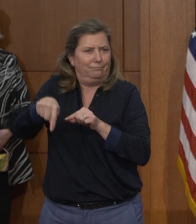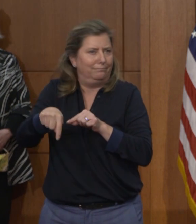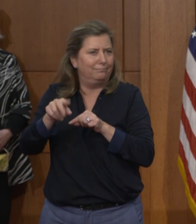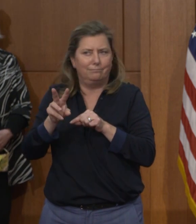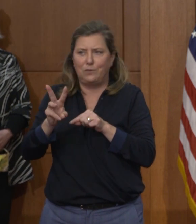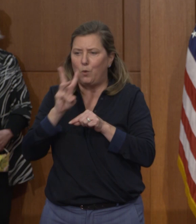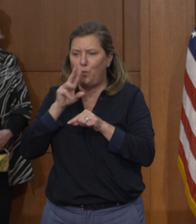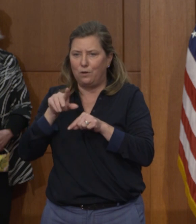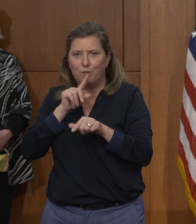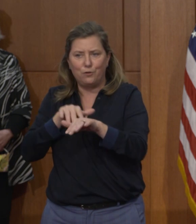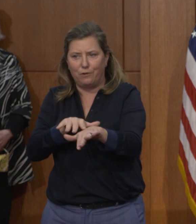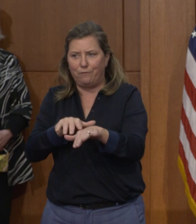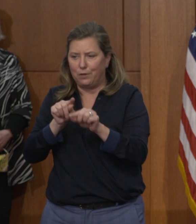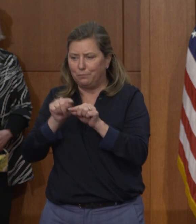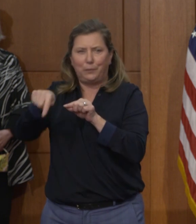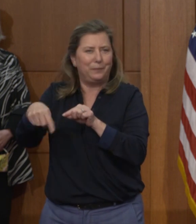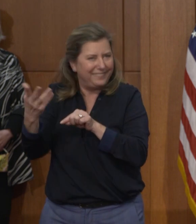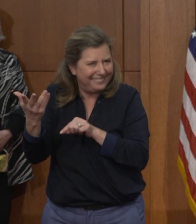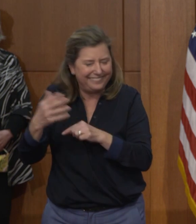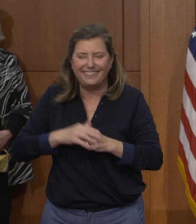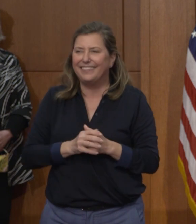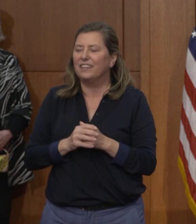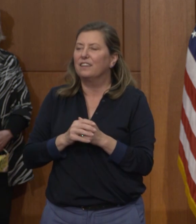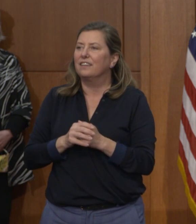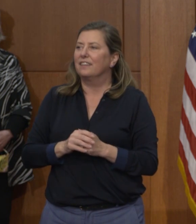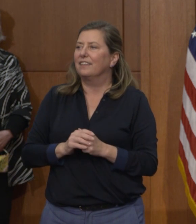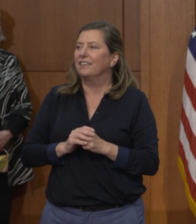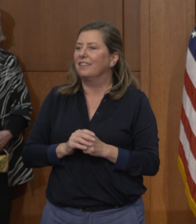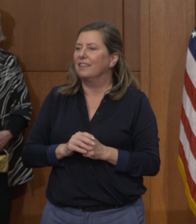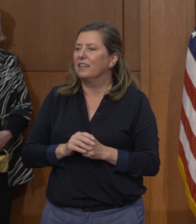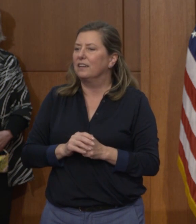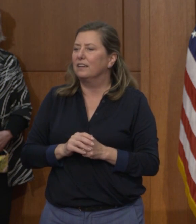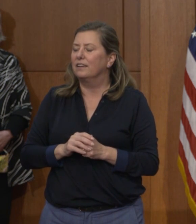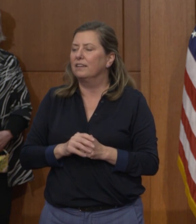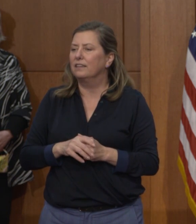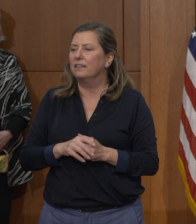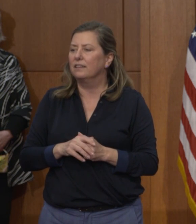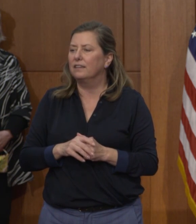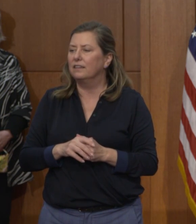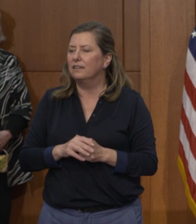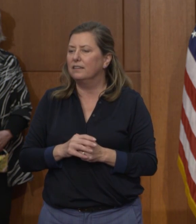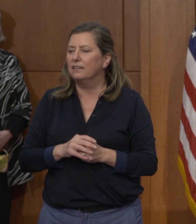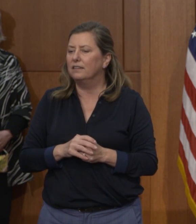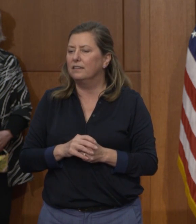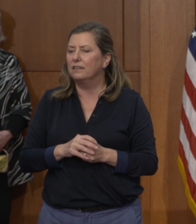frequent communication with the mayor of Washington and the, the governor of Maryland. Uh, we are, we're neighbors,